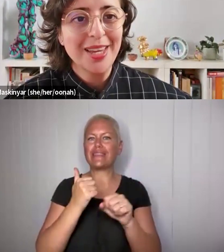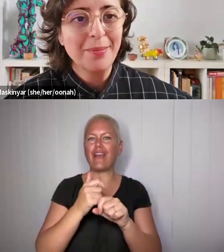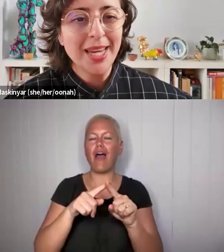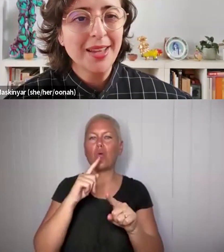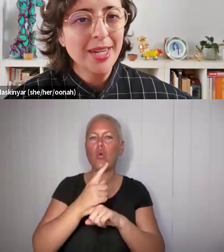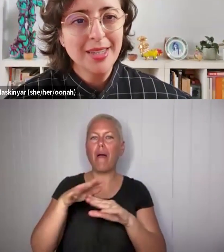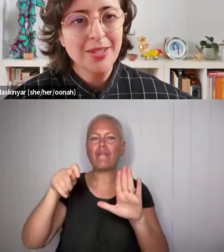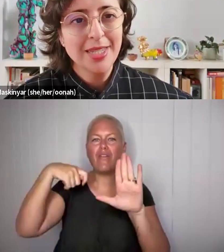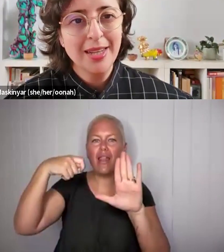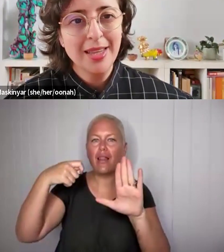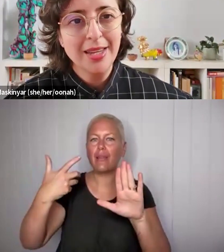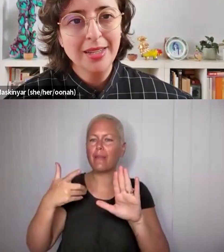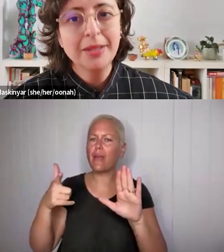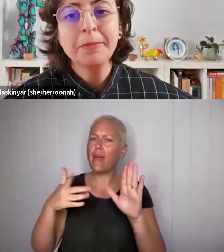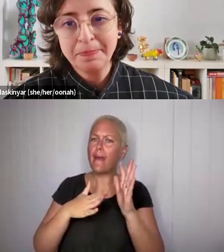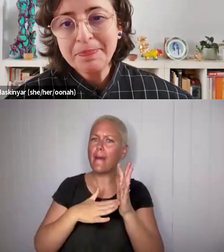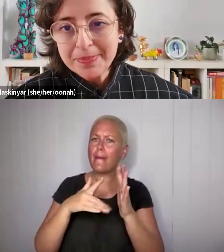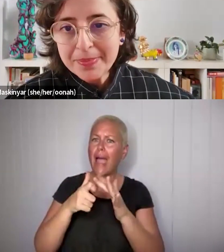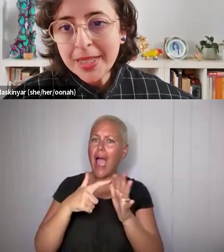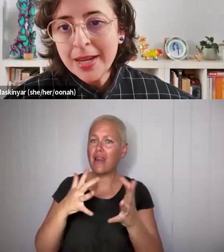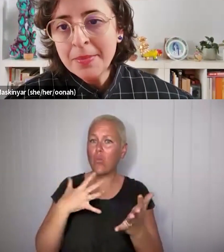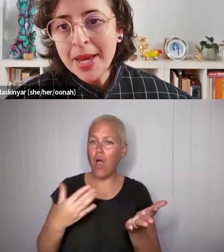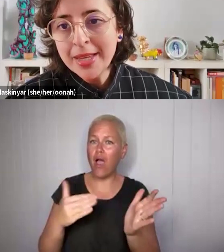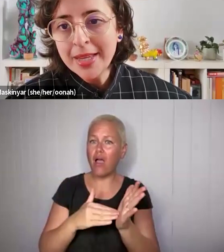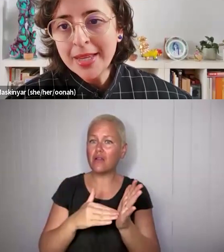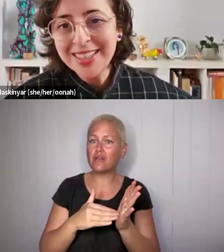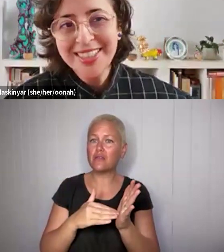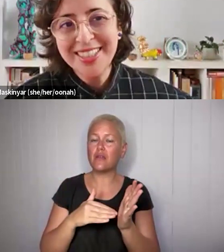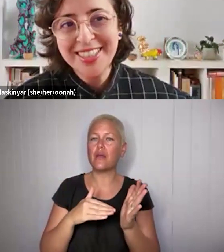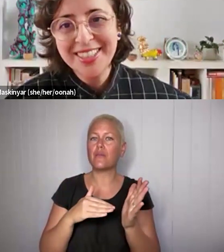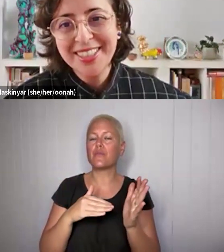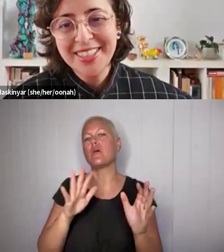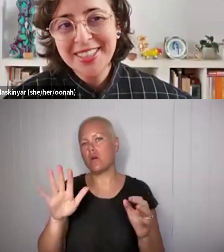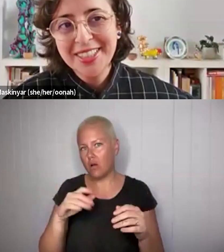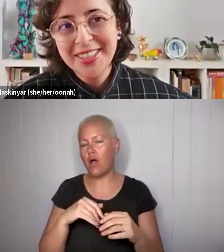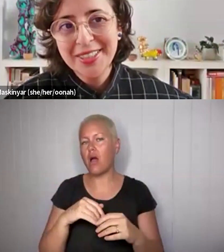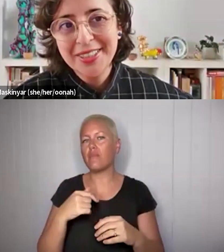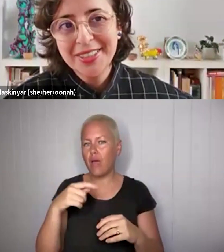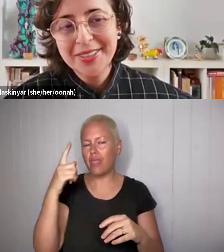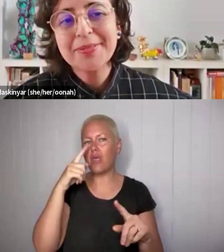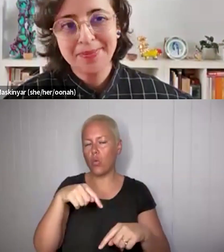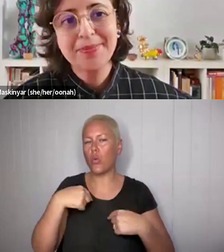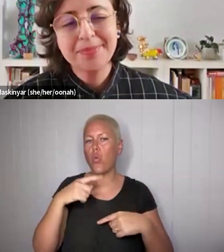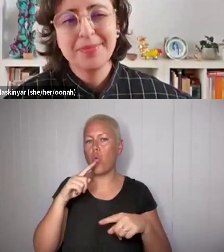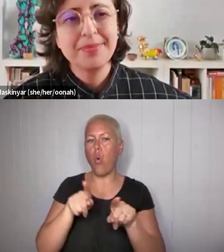thing. Mikala , anything else to add there? >> I think we will also work through that with